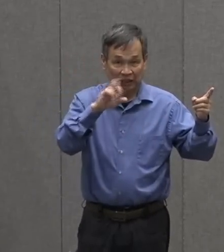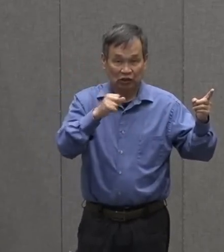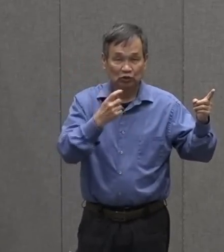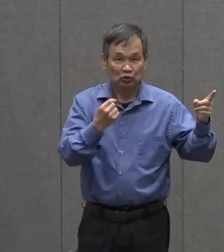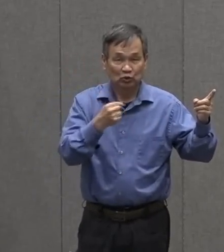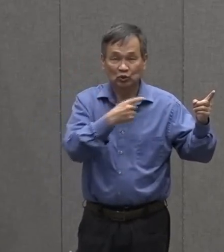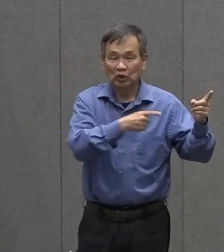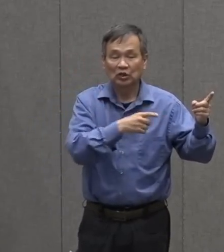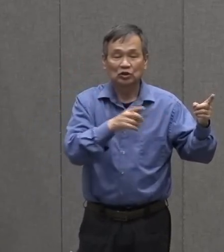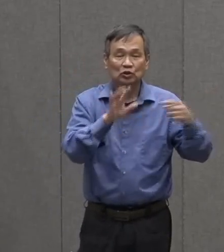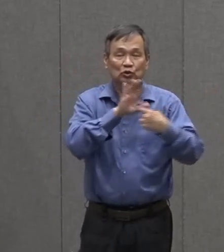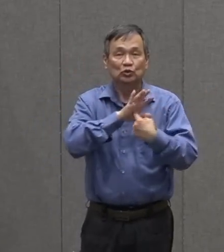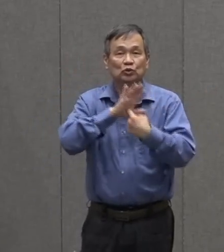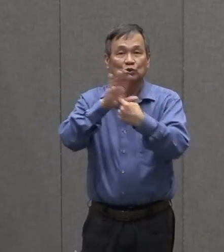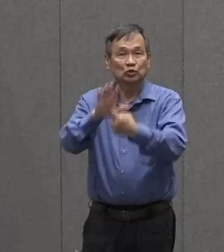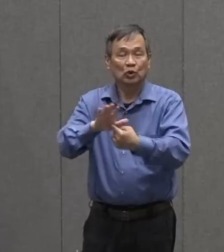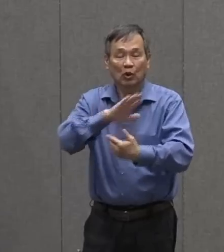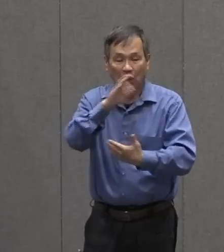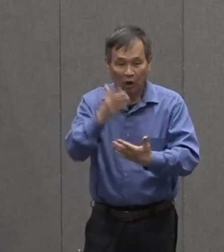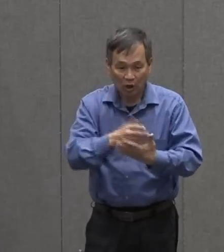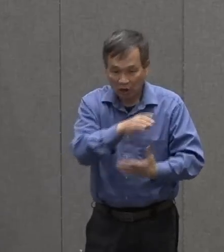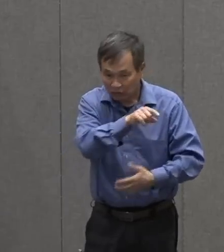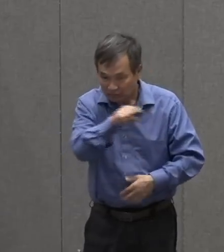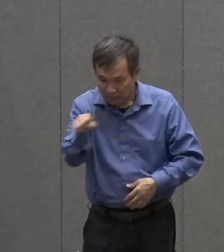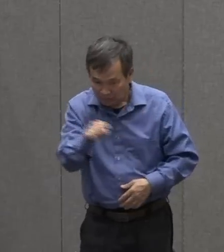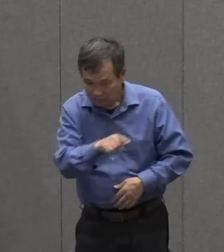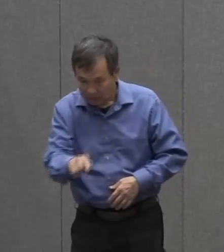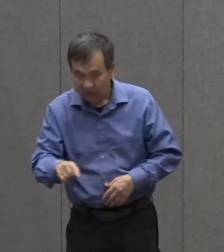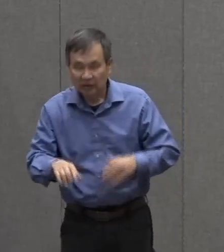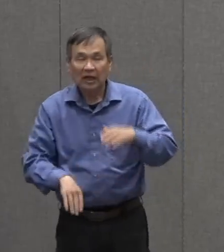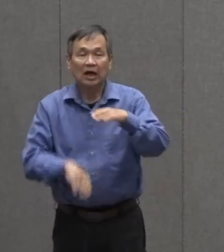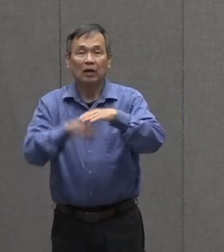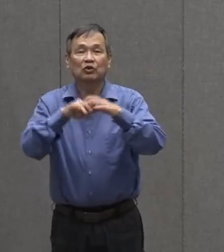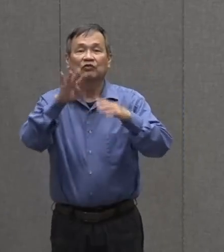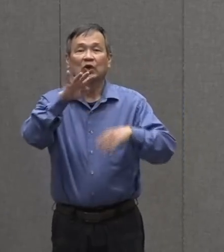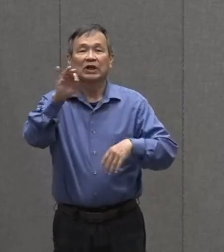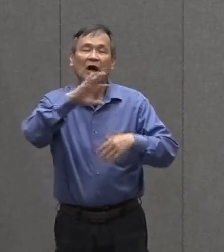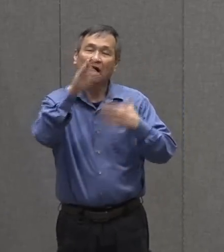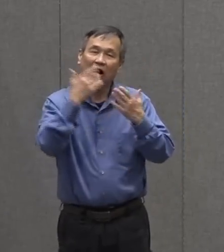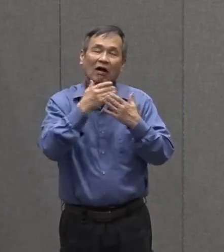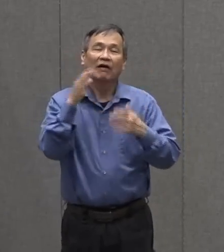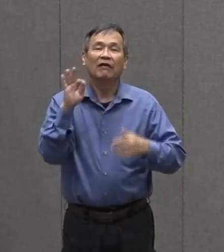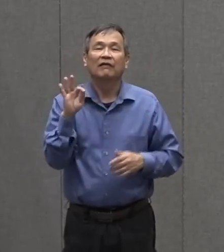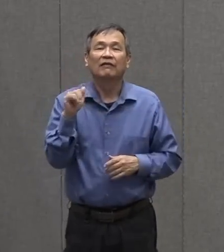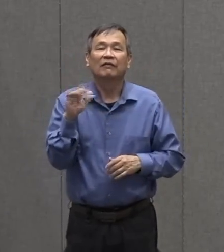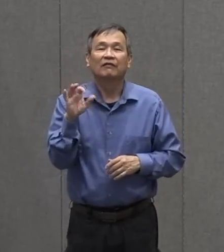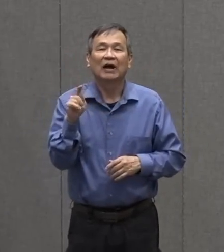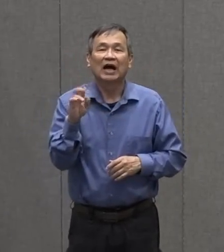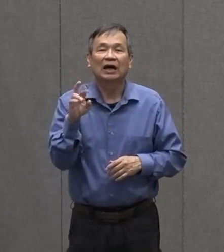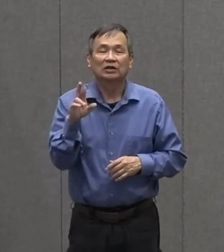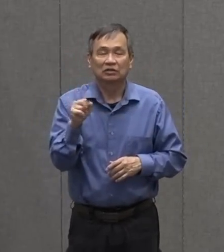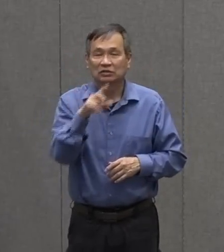and given us all the factors up to 49. So some of you might have been smarter than watching